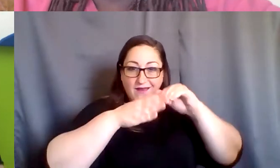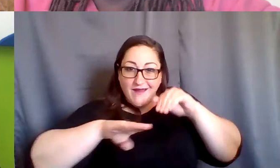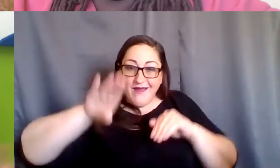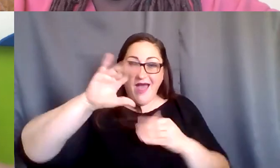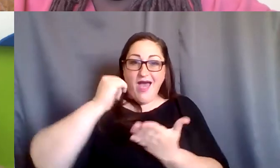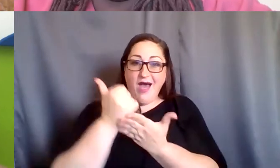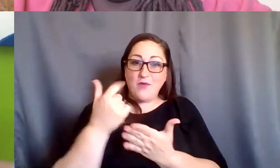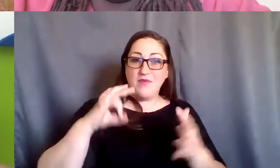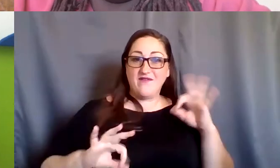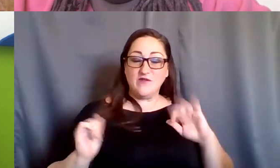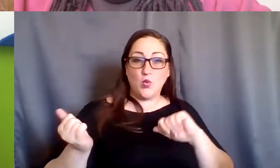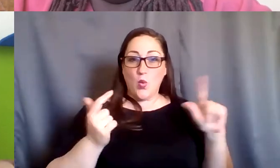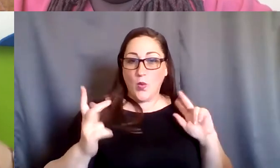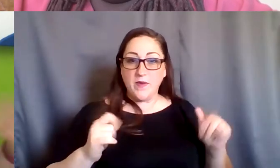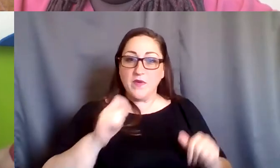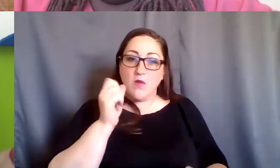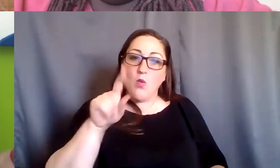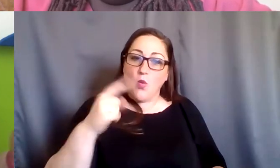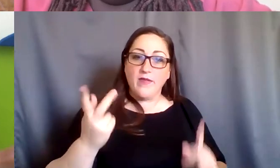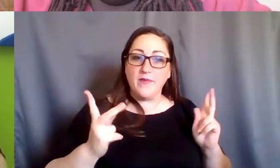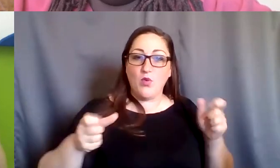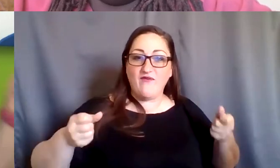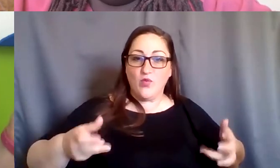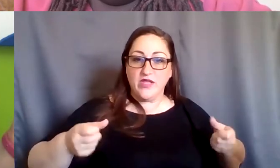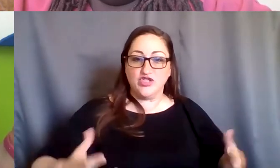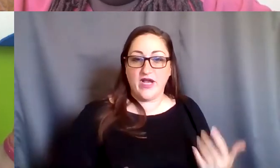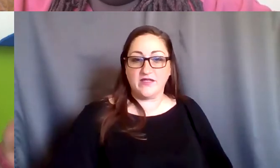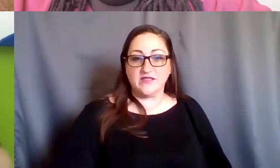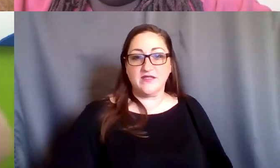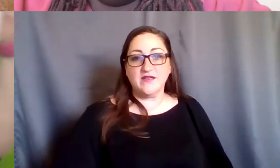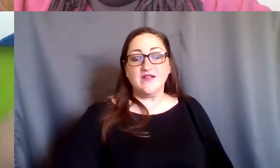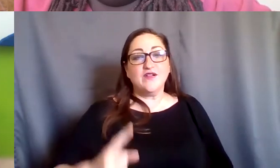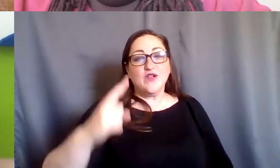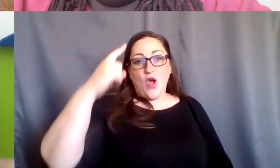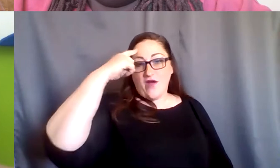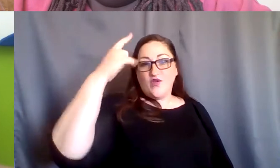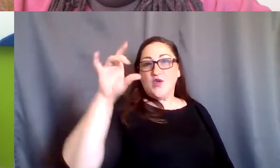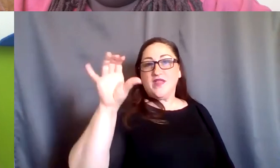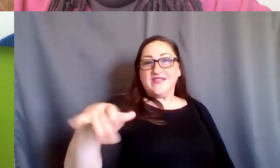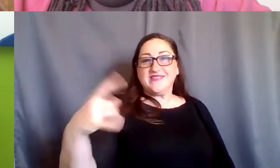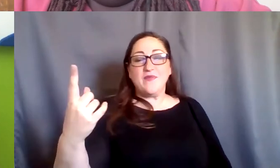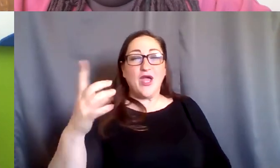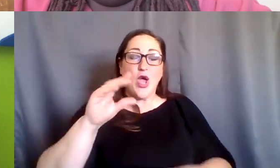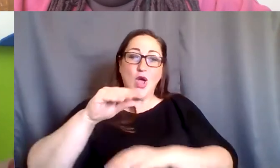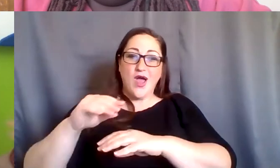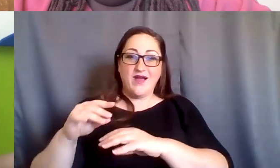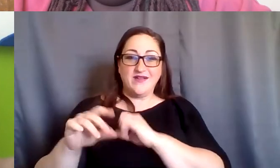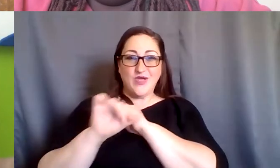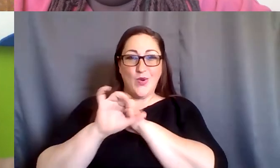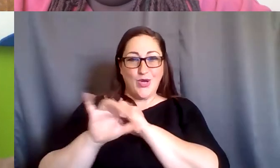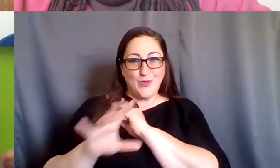and they show a person who, like, can’t open a carton of milk without milk flying everywhere. And nondisabled people are like, “That’s ridiculous. Nobody does that.